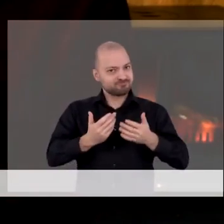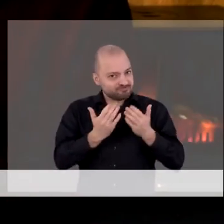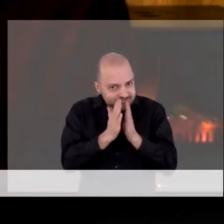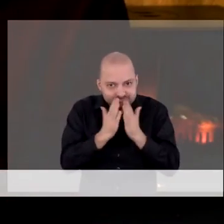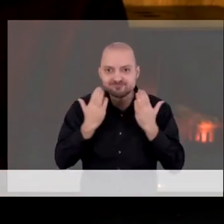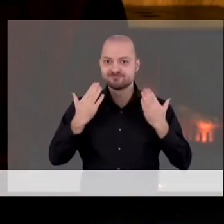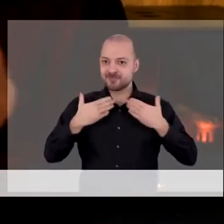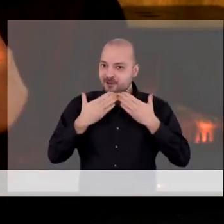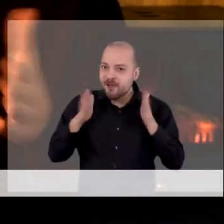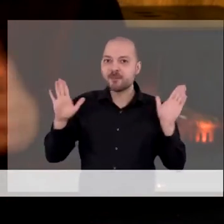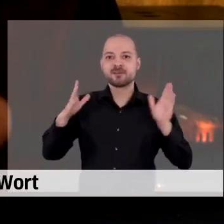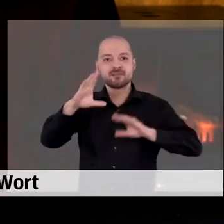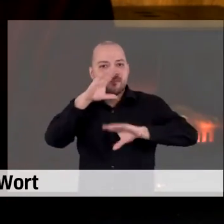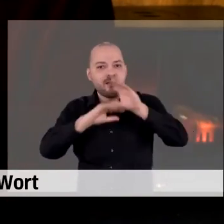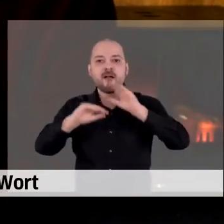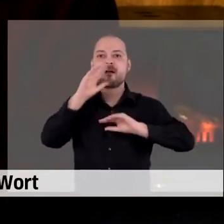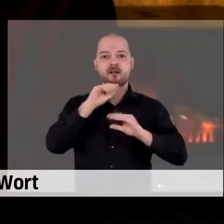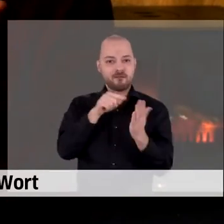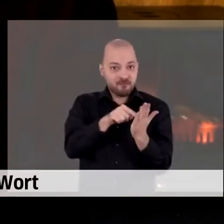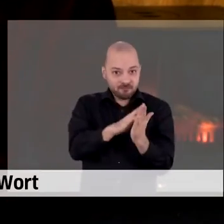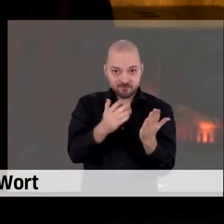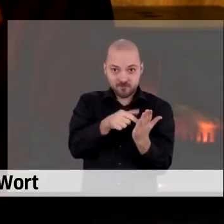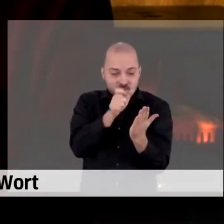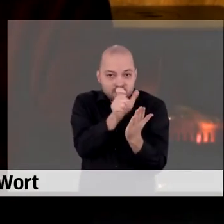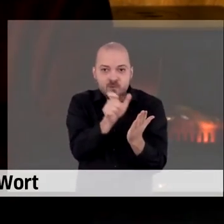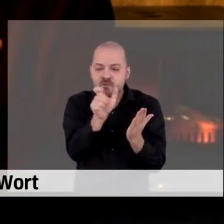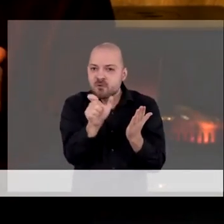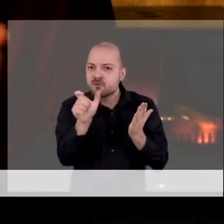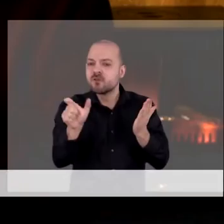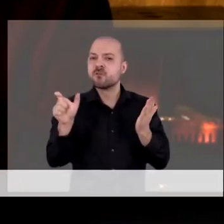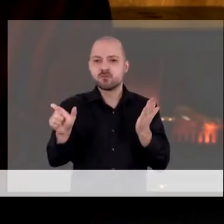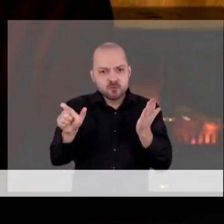One of the aims of this event is to promote communication without obstacles. Furthermore the deaf are to overcome their inhibitions about dealing with books.